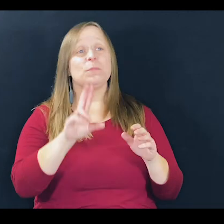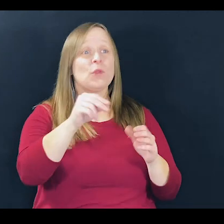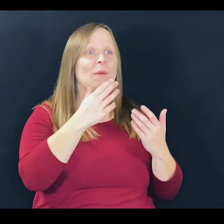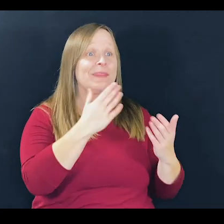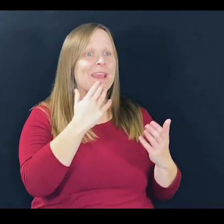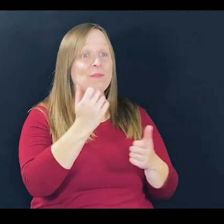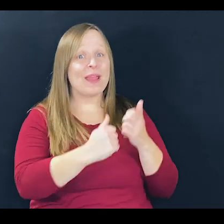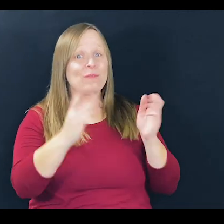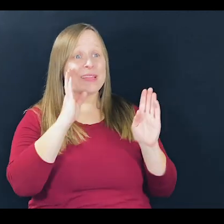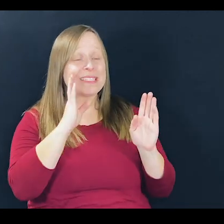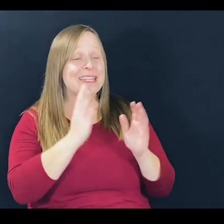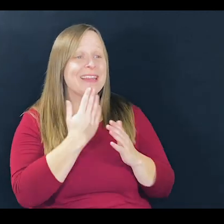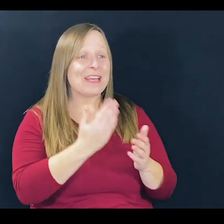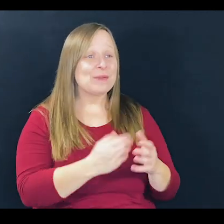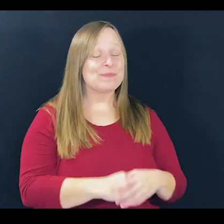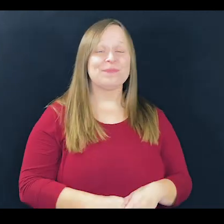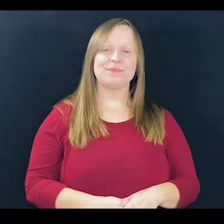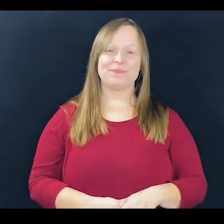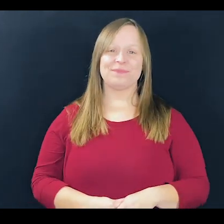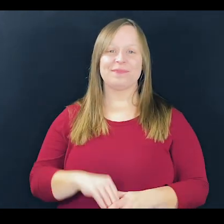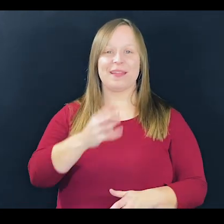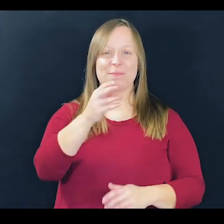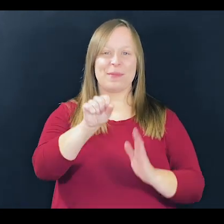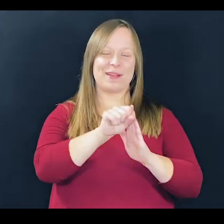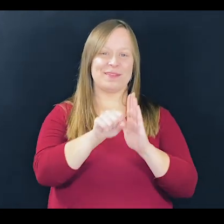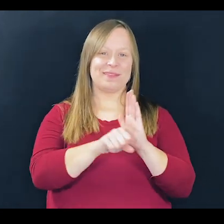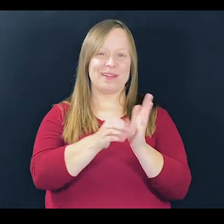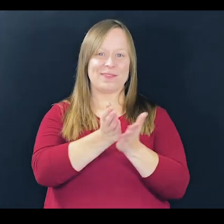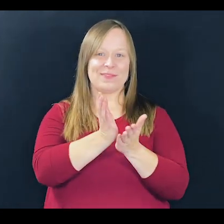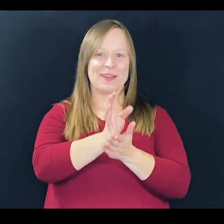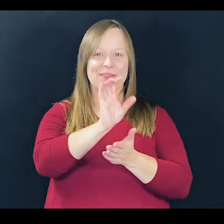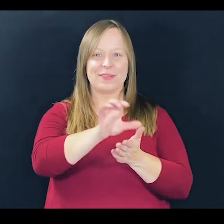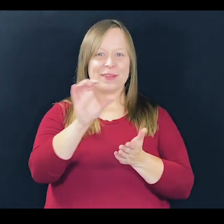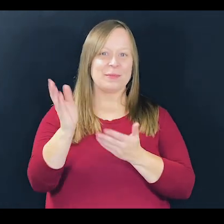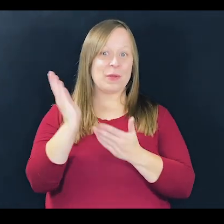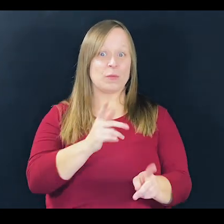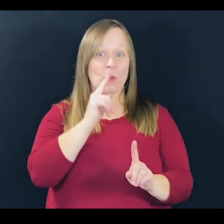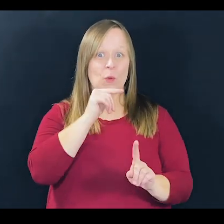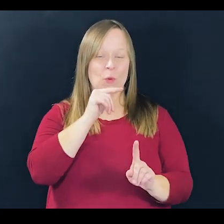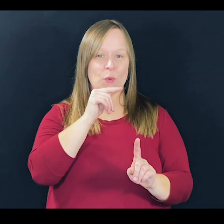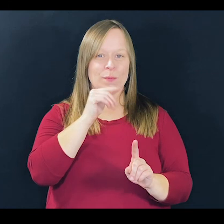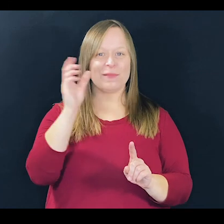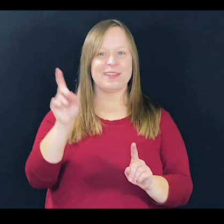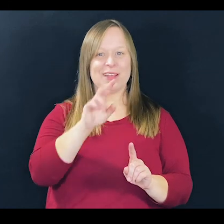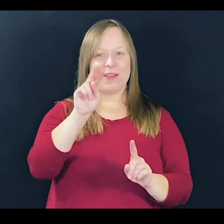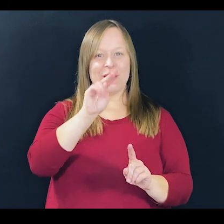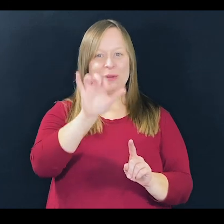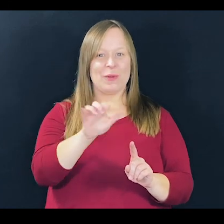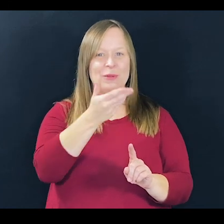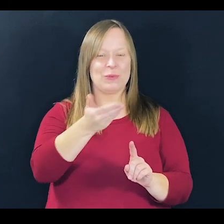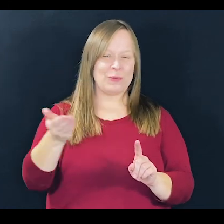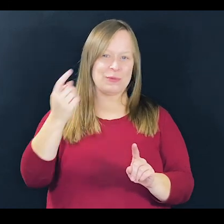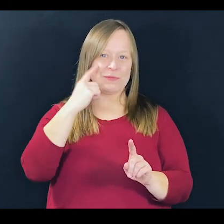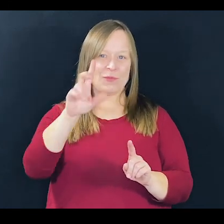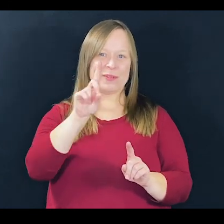No, thanks everyone for listening. K: Empire State of Rights Closed Captioned has been brought to you by Disability Rights New York